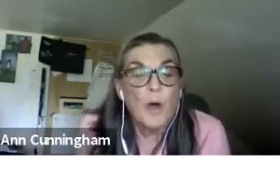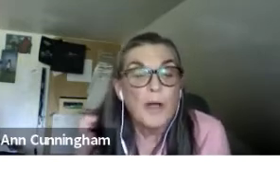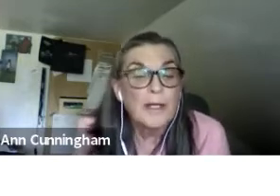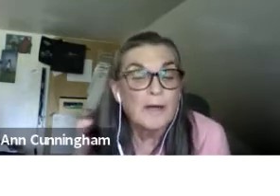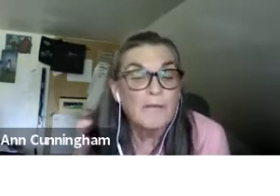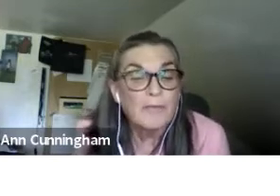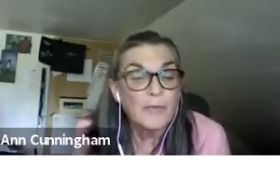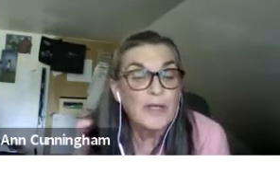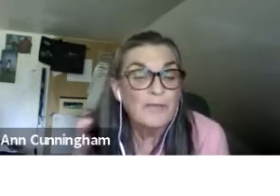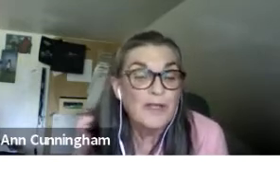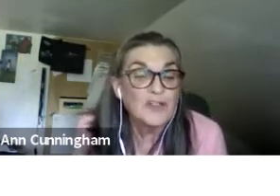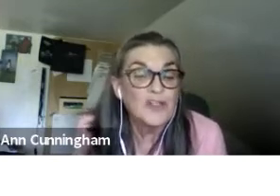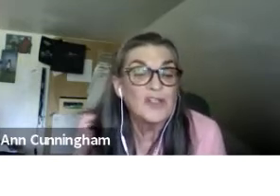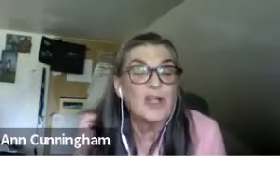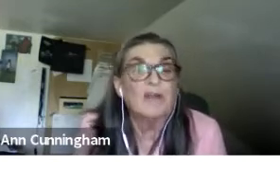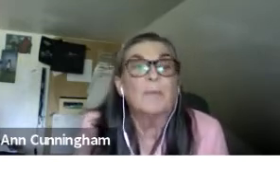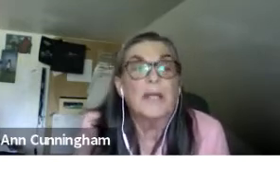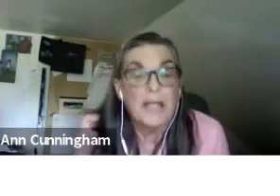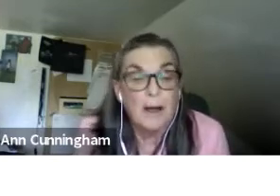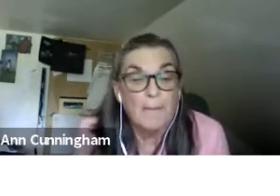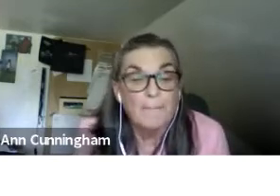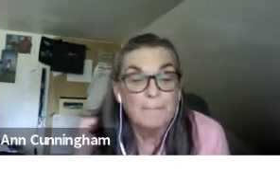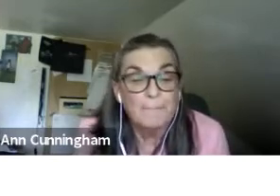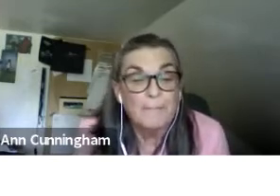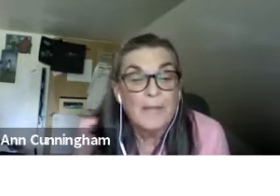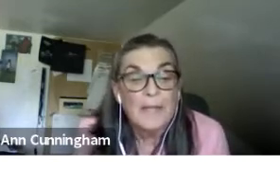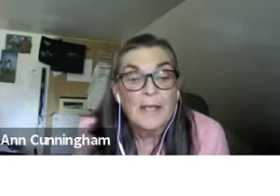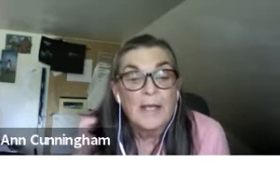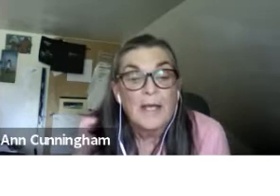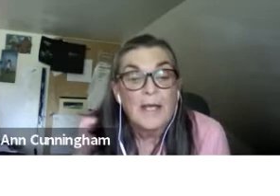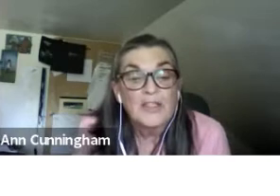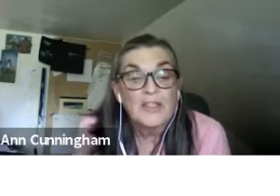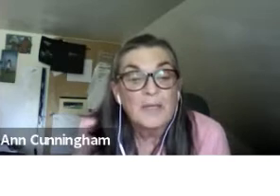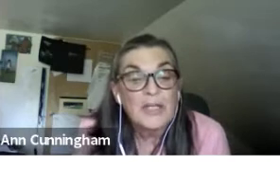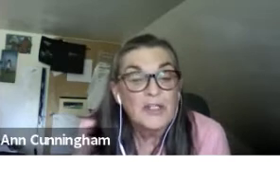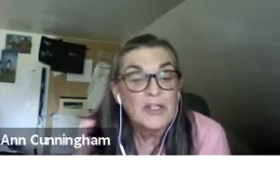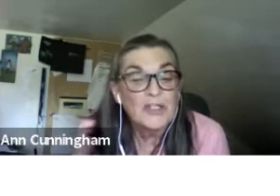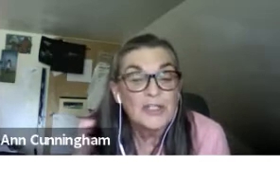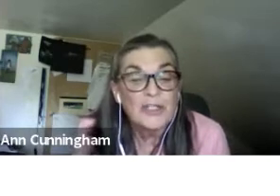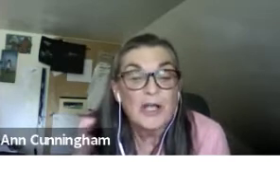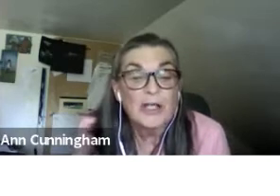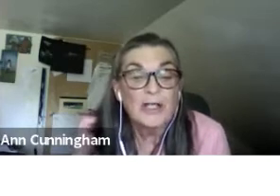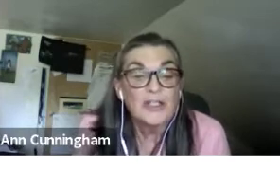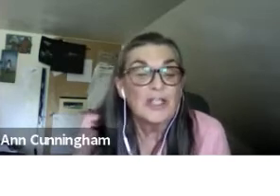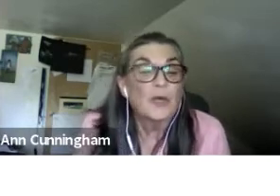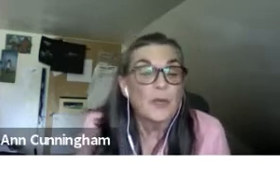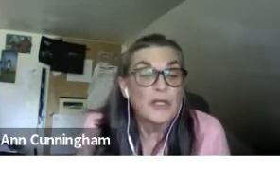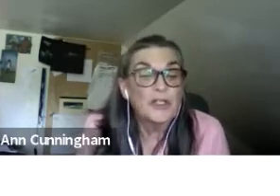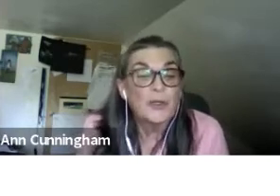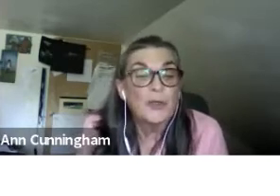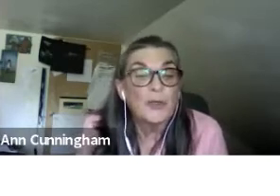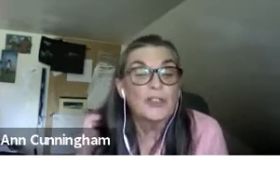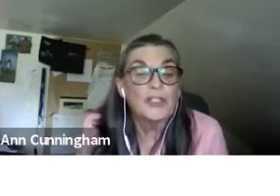1 of 3 phases of a bunny hop. This image is the original slate